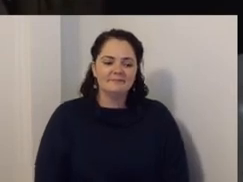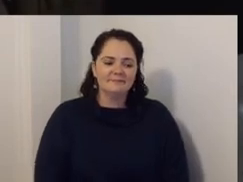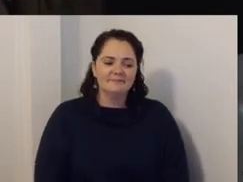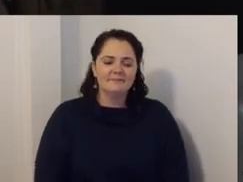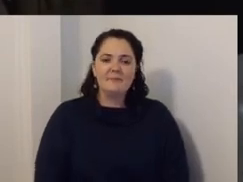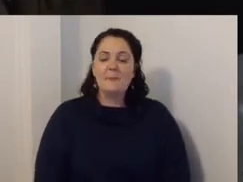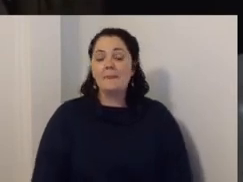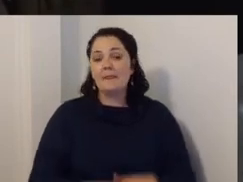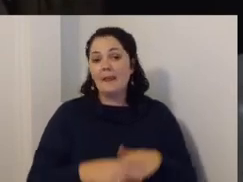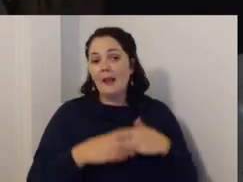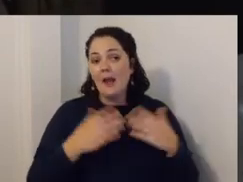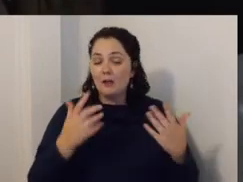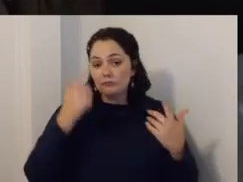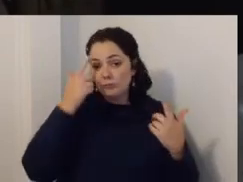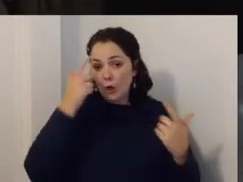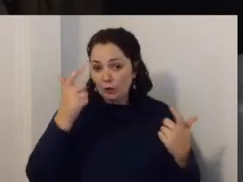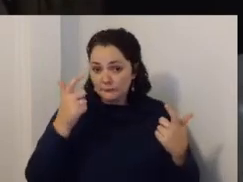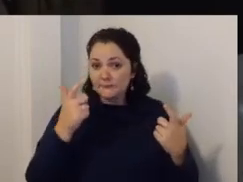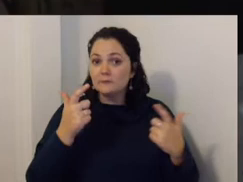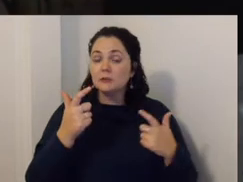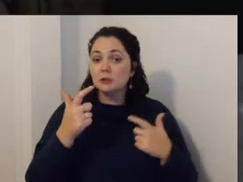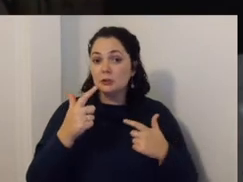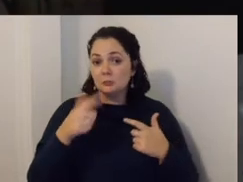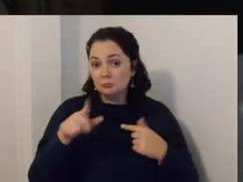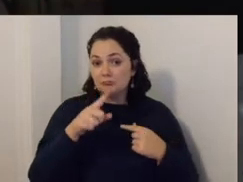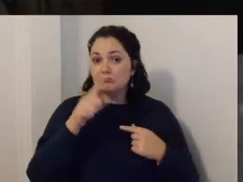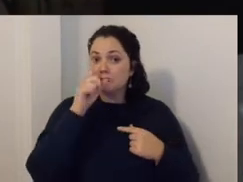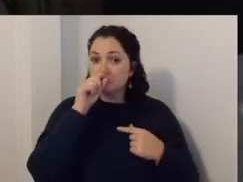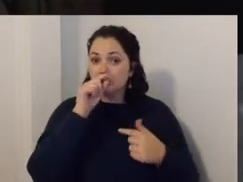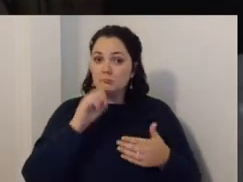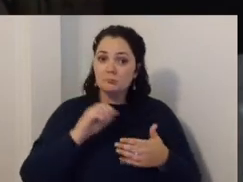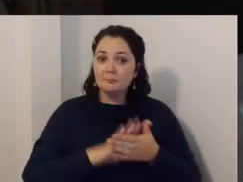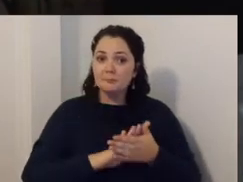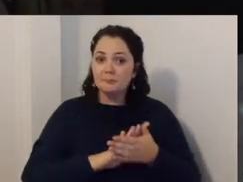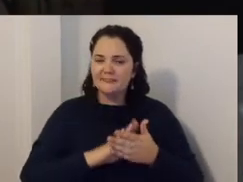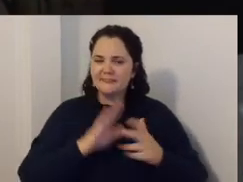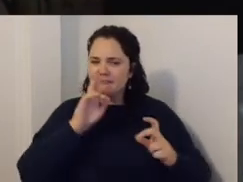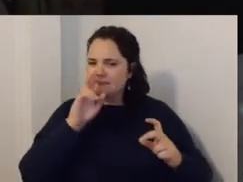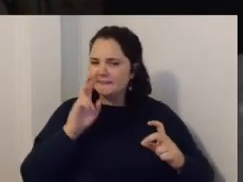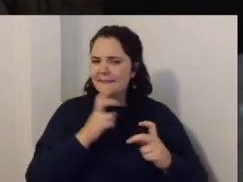Now another good thing that you can do is lay in some really dark dark behind the figure